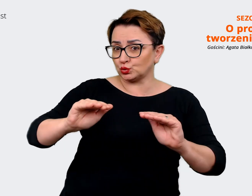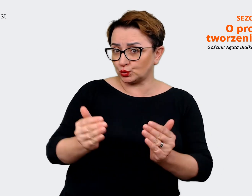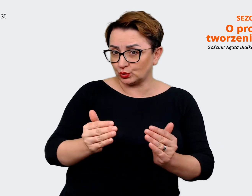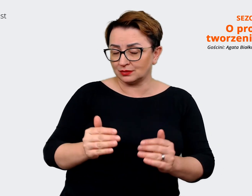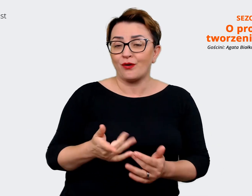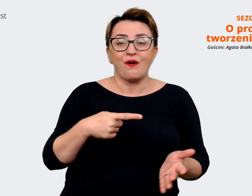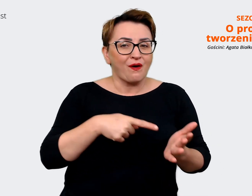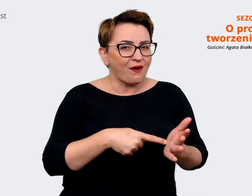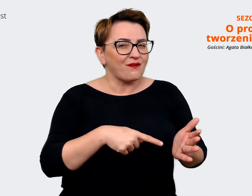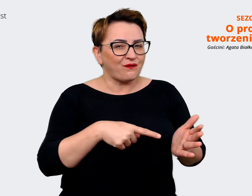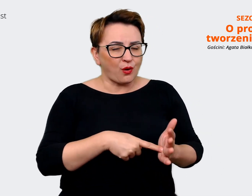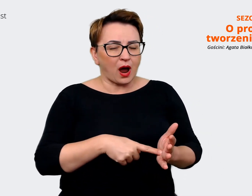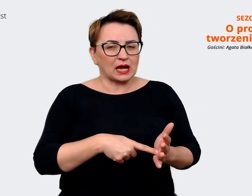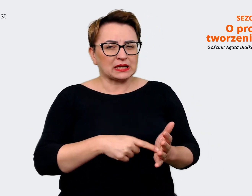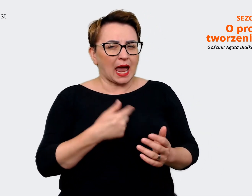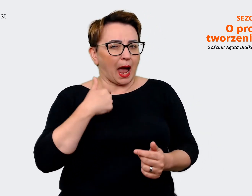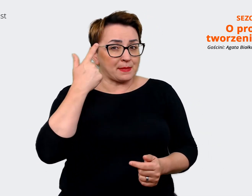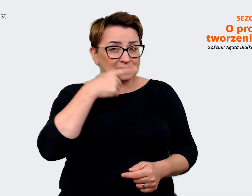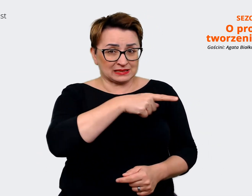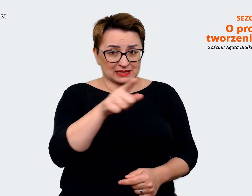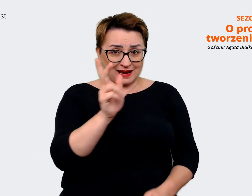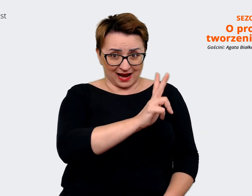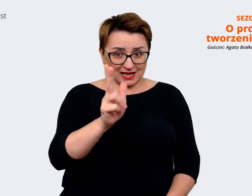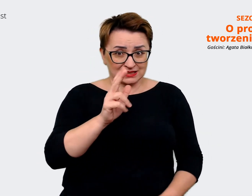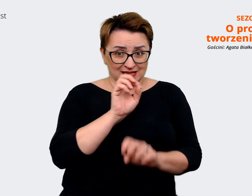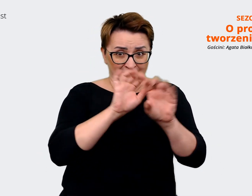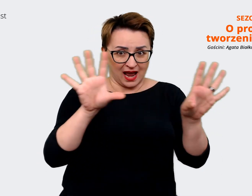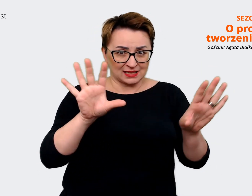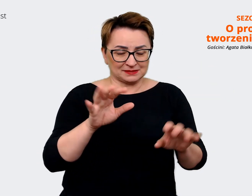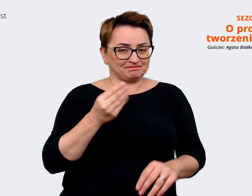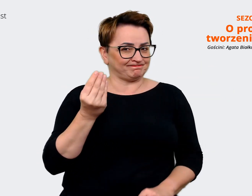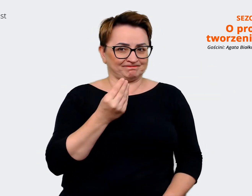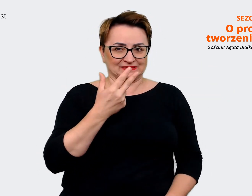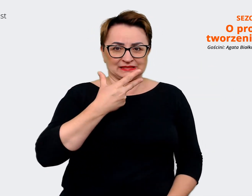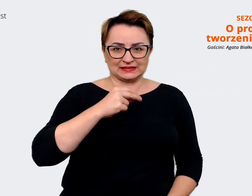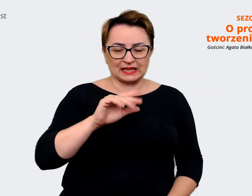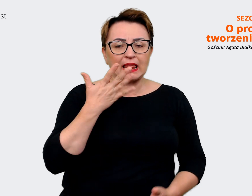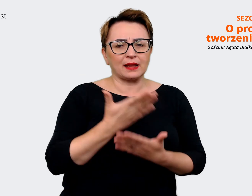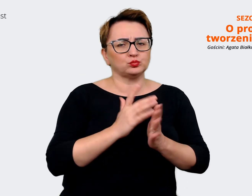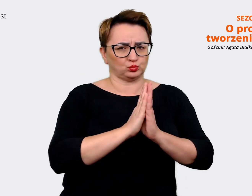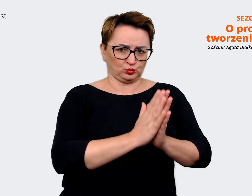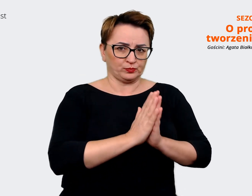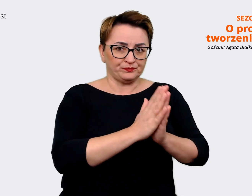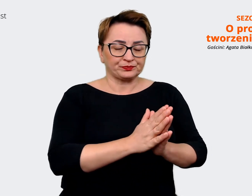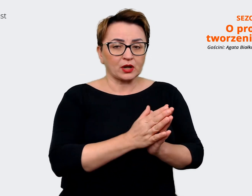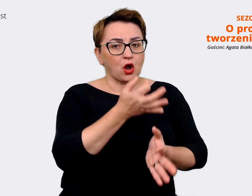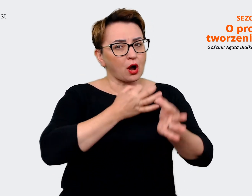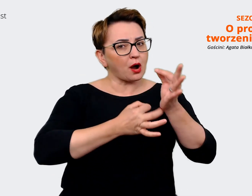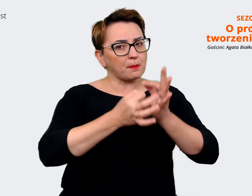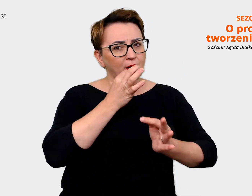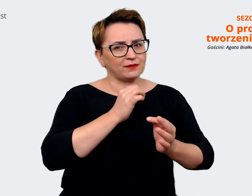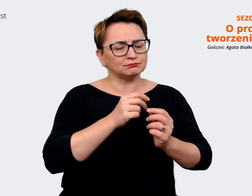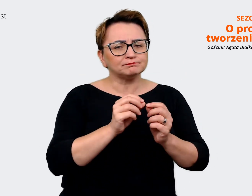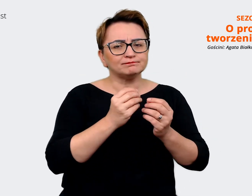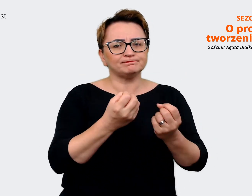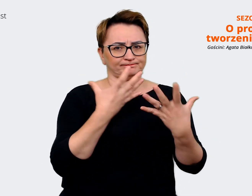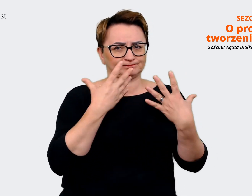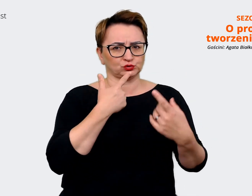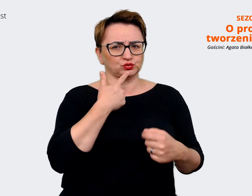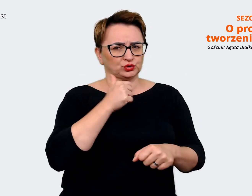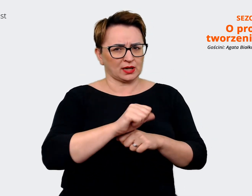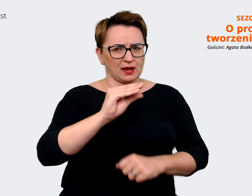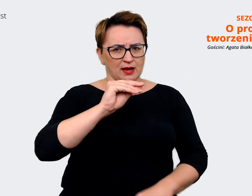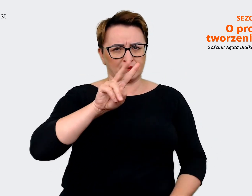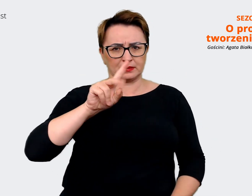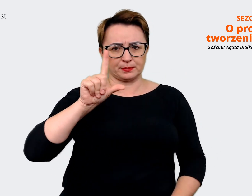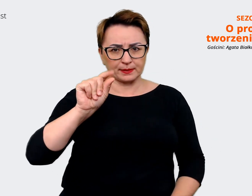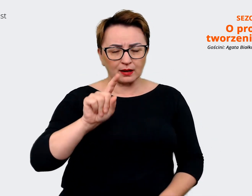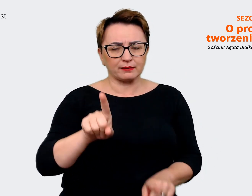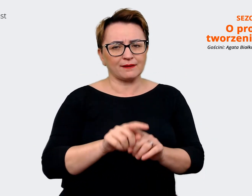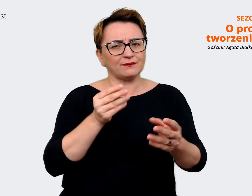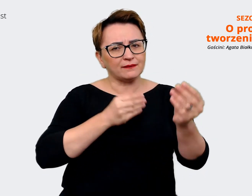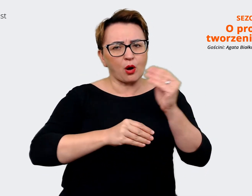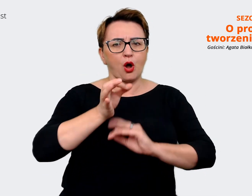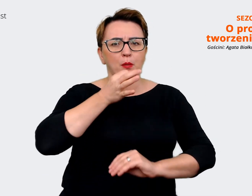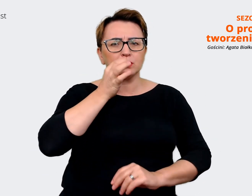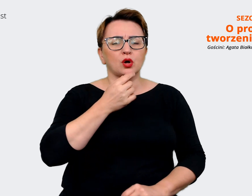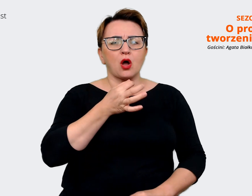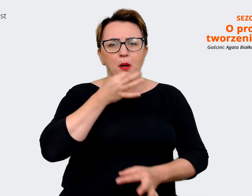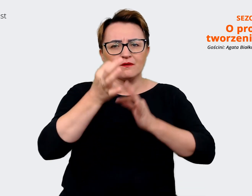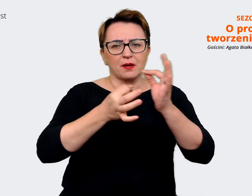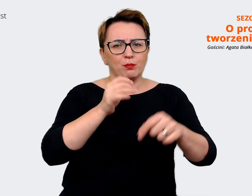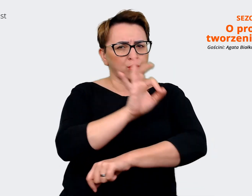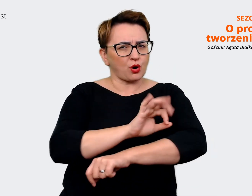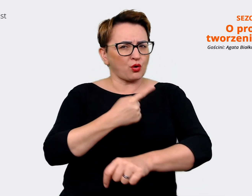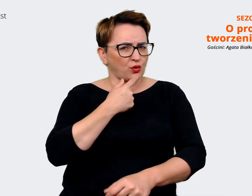Exactly, that abbreviation. I think it may not be clear to everyone. So, I'd like you to explain and expand on that abbreviation and tell us more about the project and what it's about.